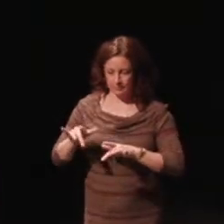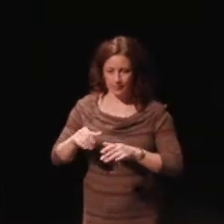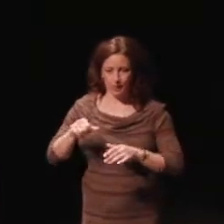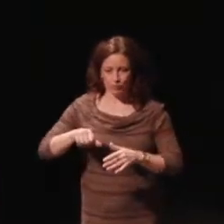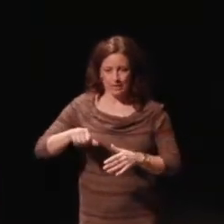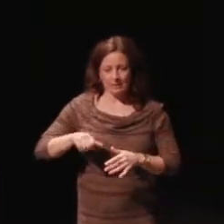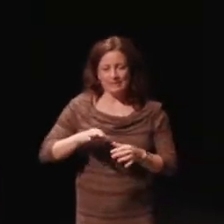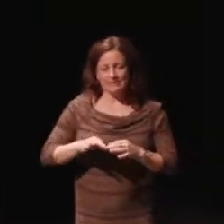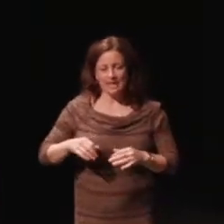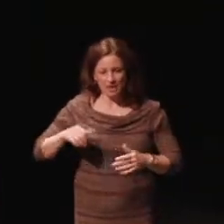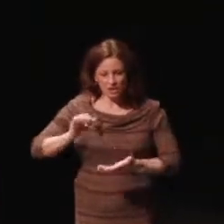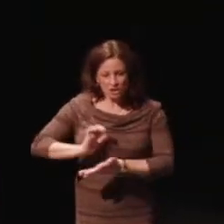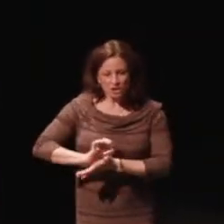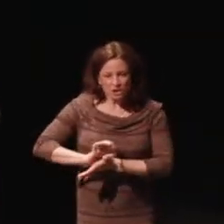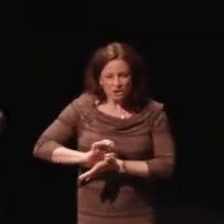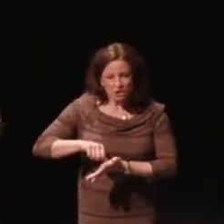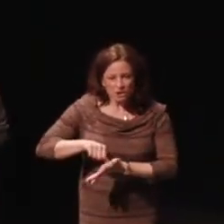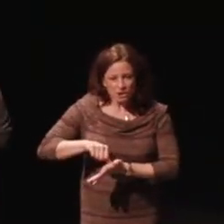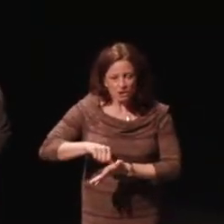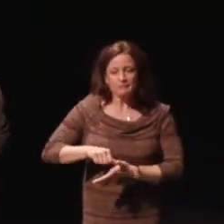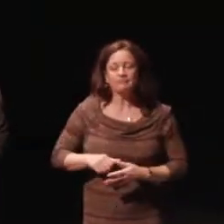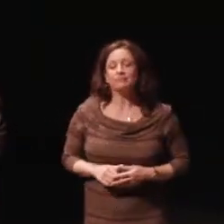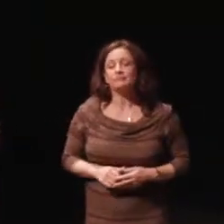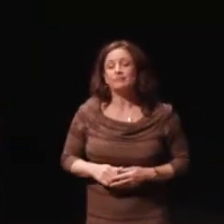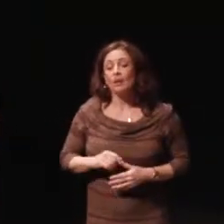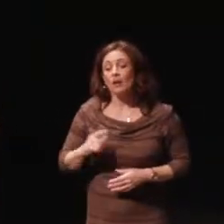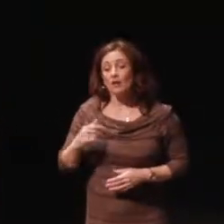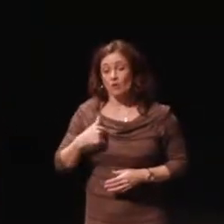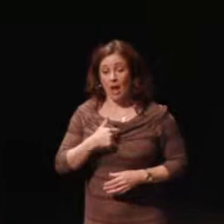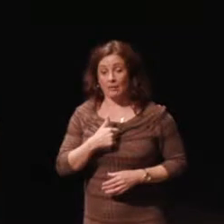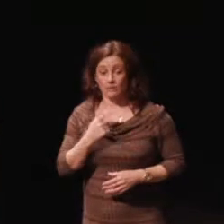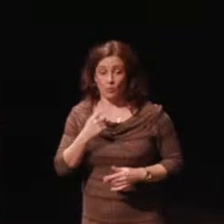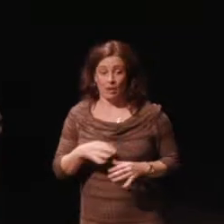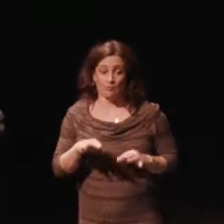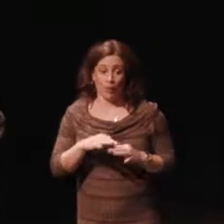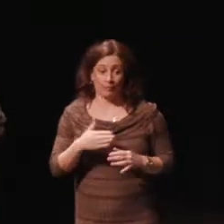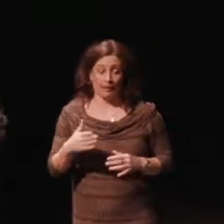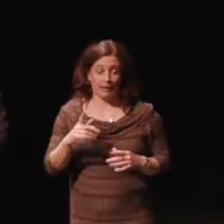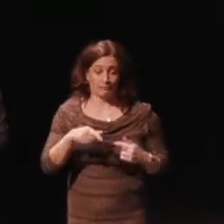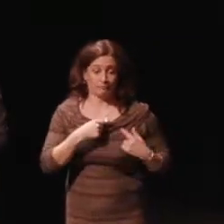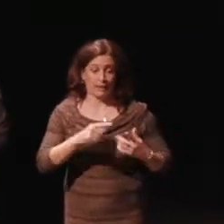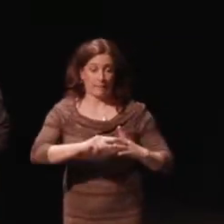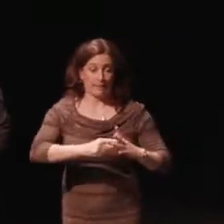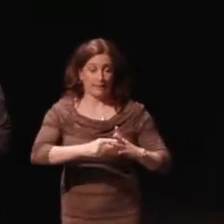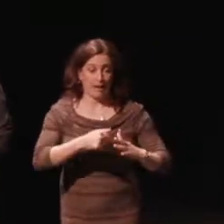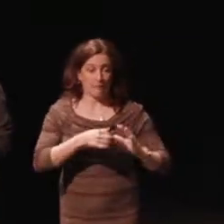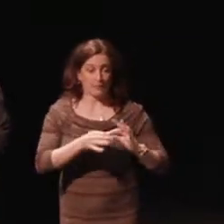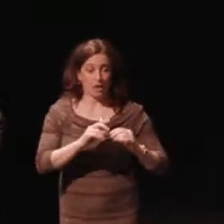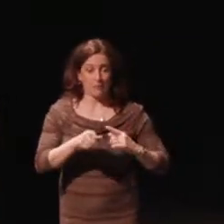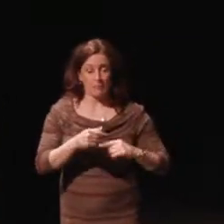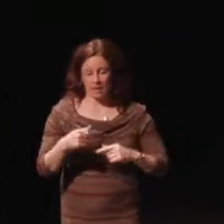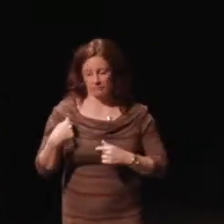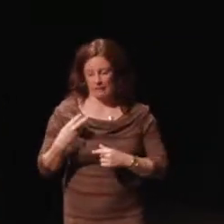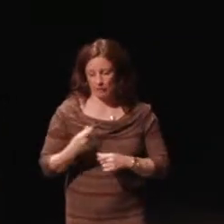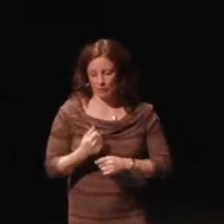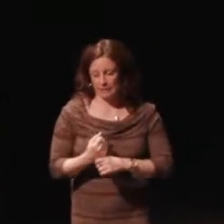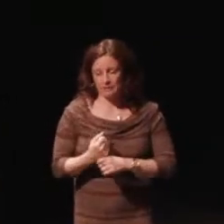Now for us, one of the things that was important from the very beginning, and what I've been talking the past couple of years about as we develop the game is